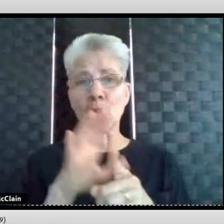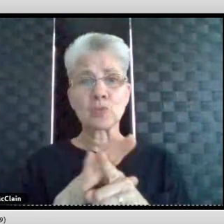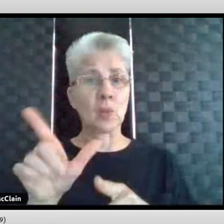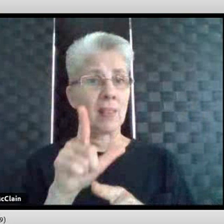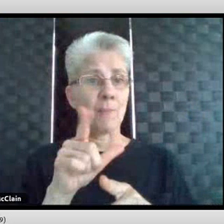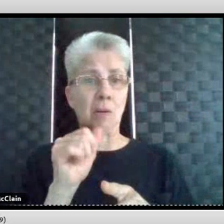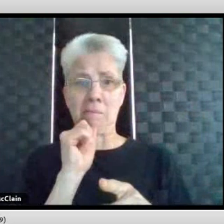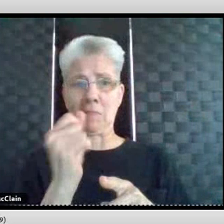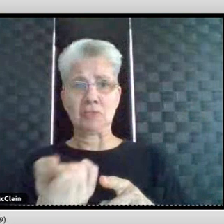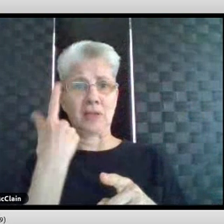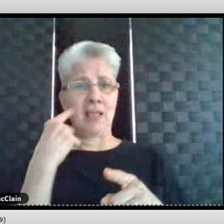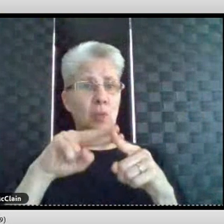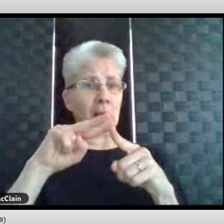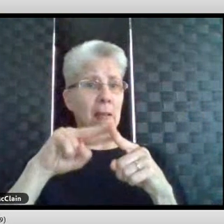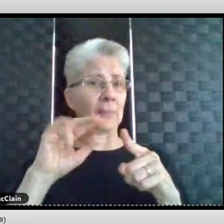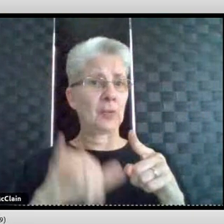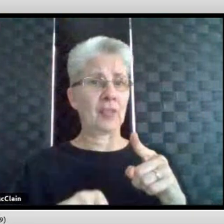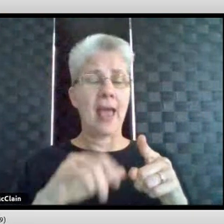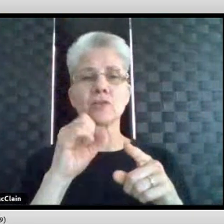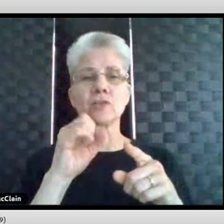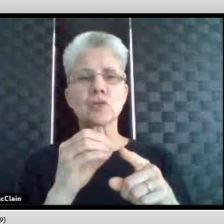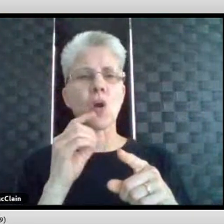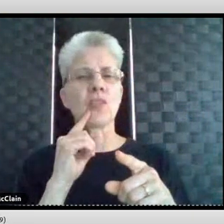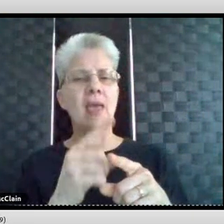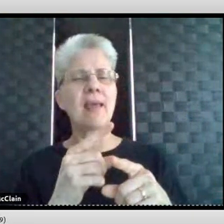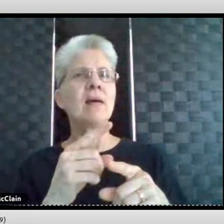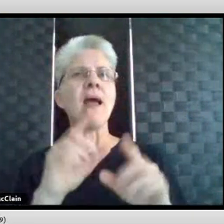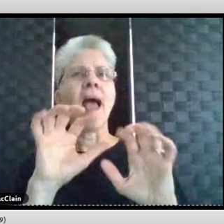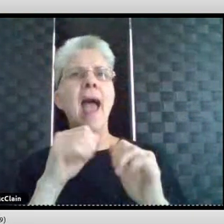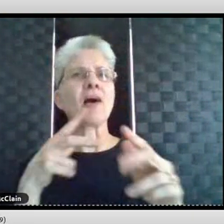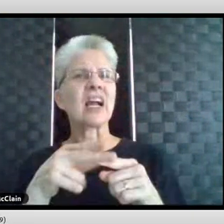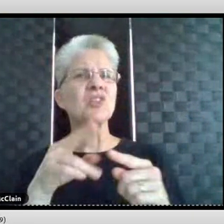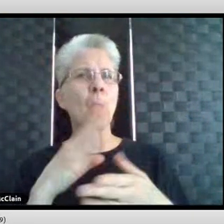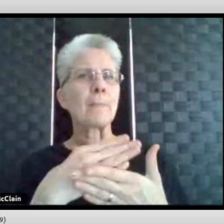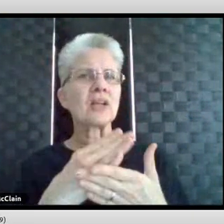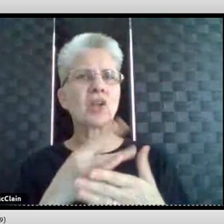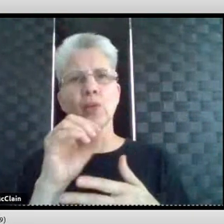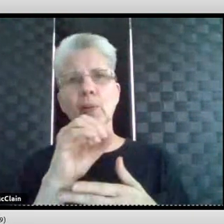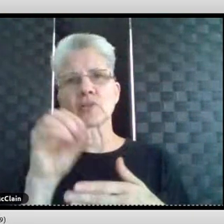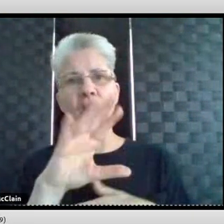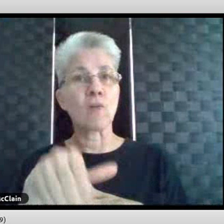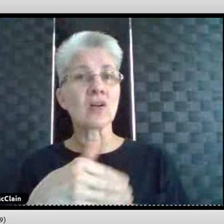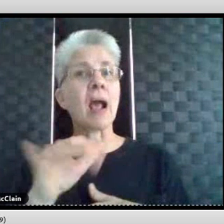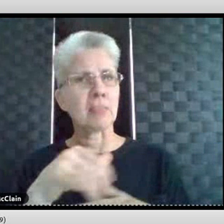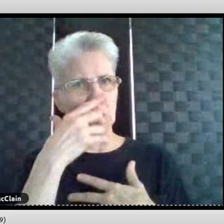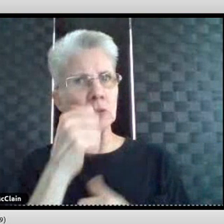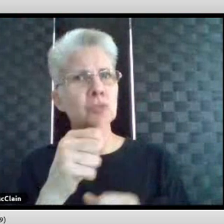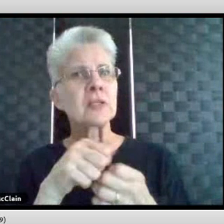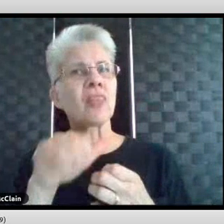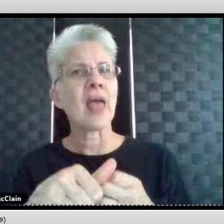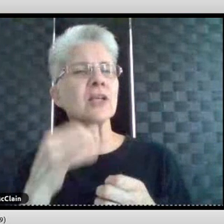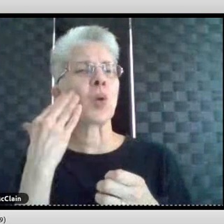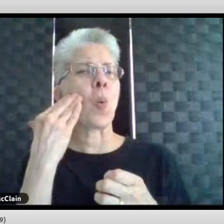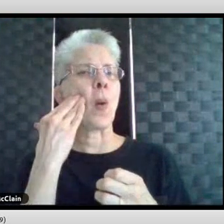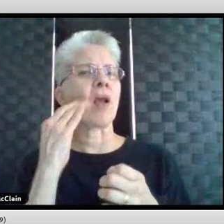would not be intimidated as much by a workshop that said "How to cut your budget 30% overnight." So be aware of that as well.